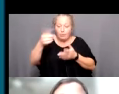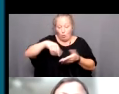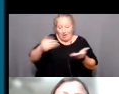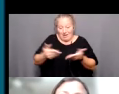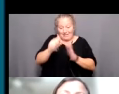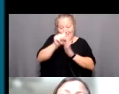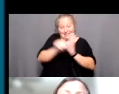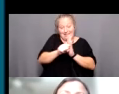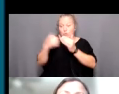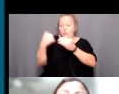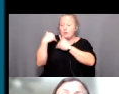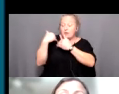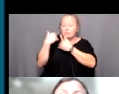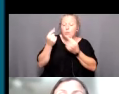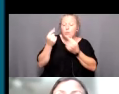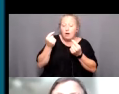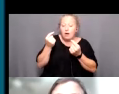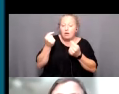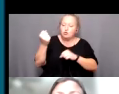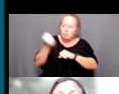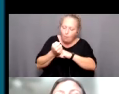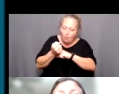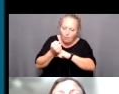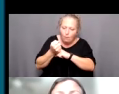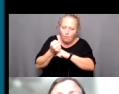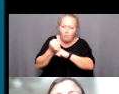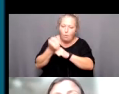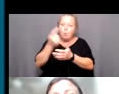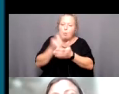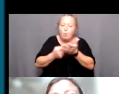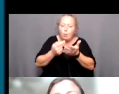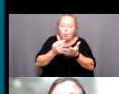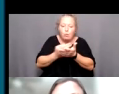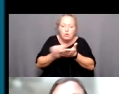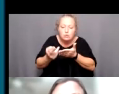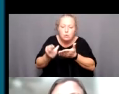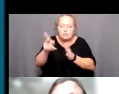what we did the State have a responsibility for is to support with